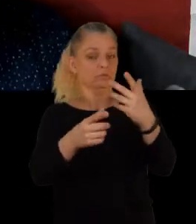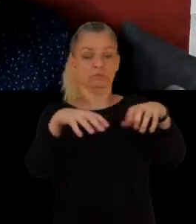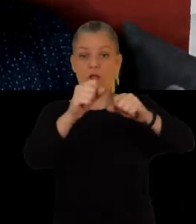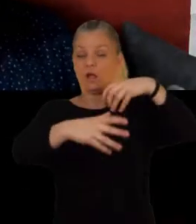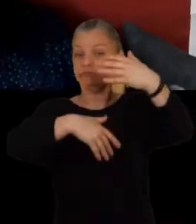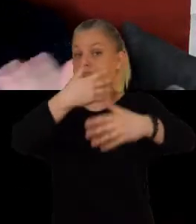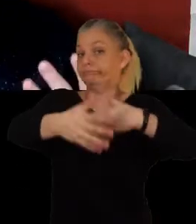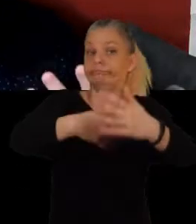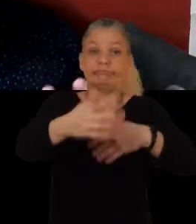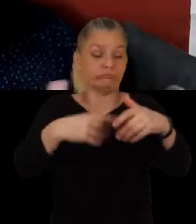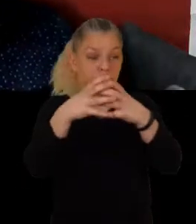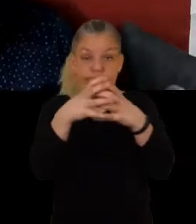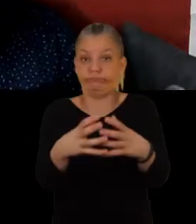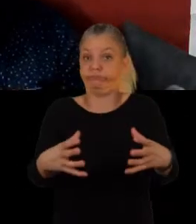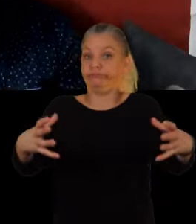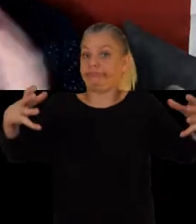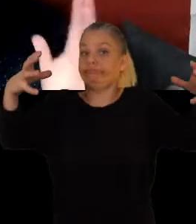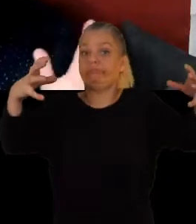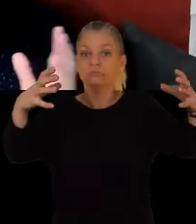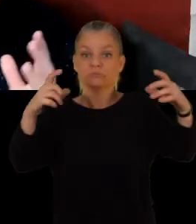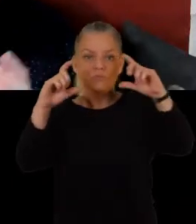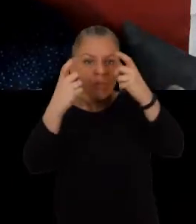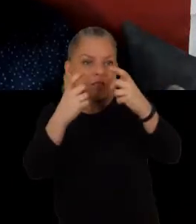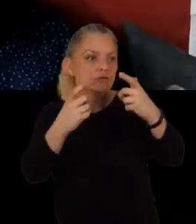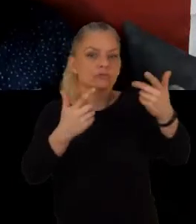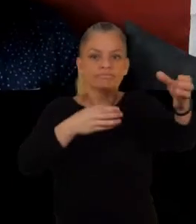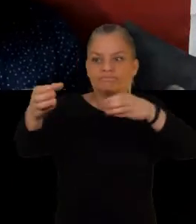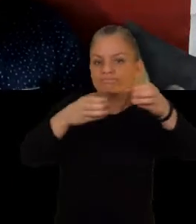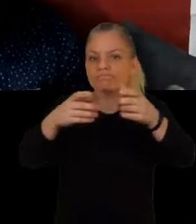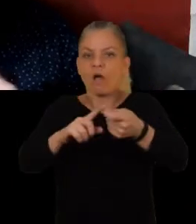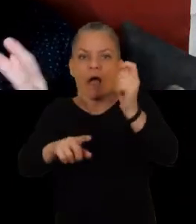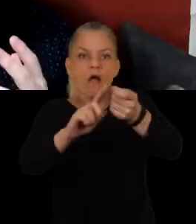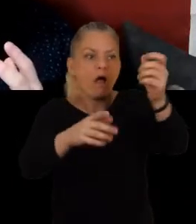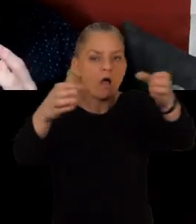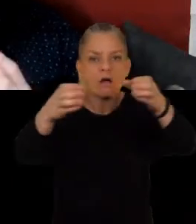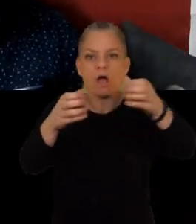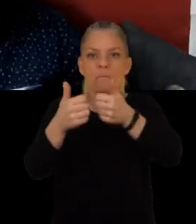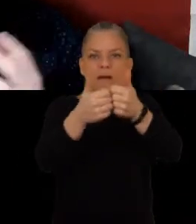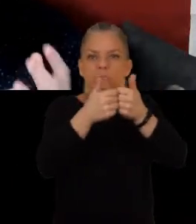then yeah things snowballed and we built a large recovery college and was able to hire loads of